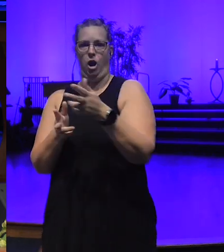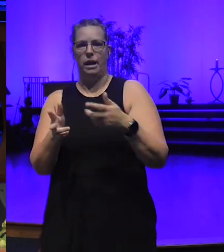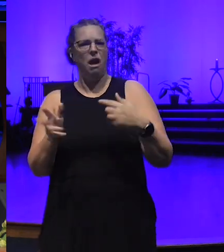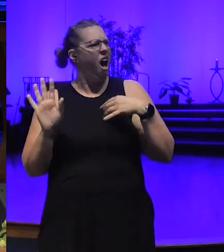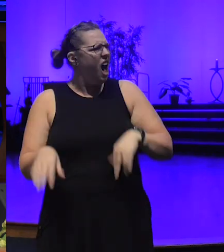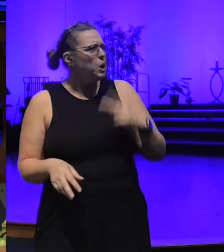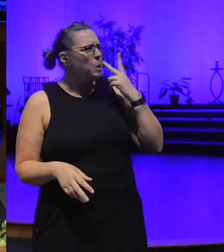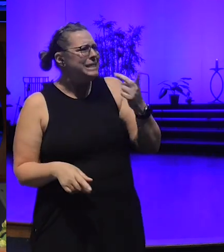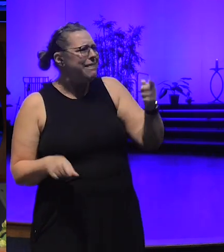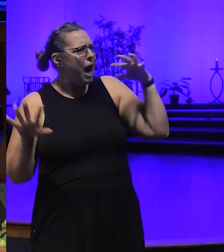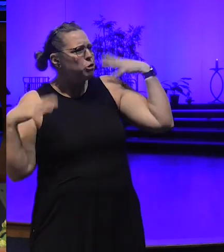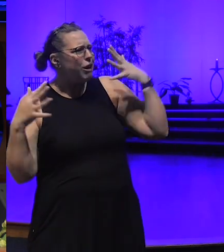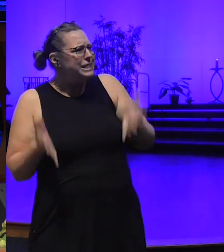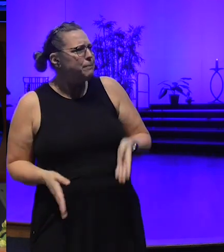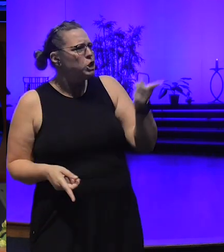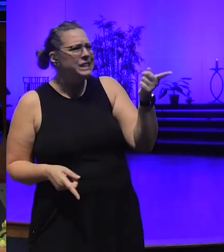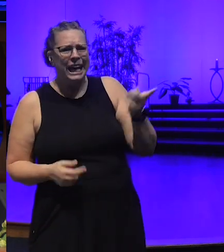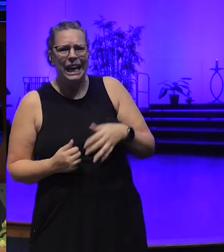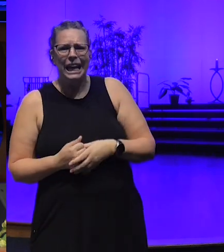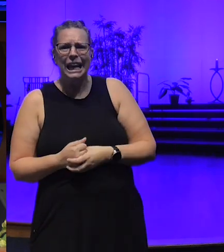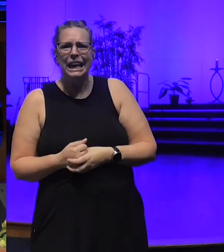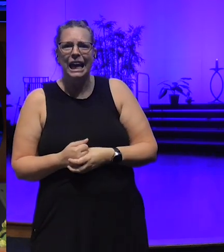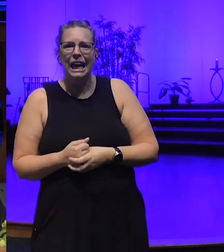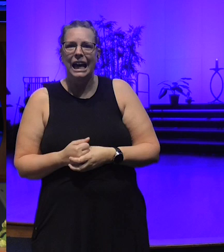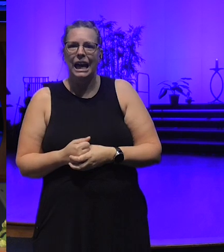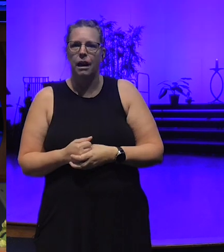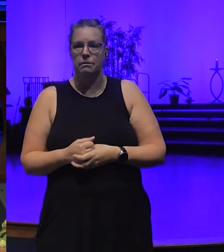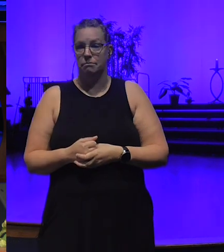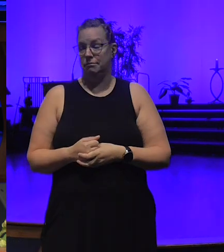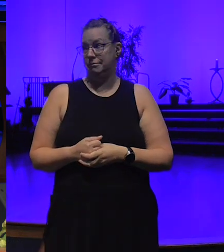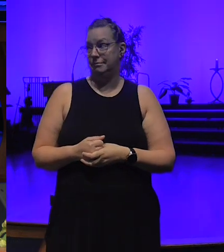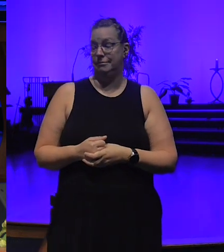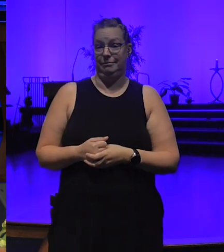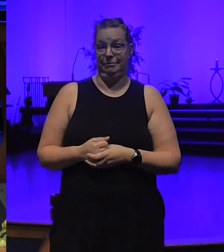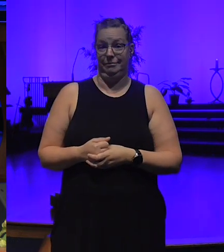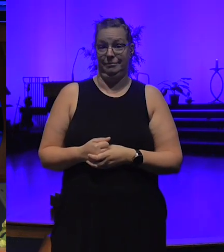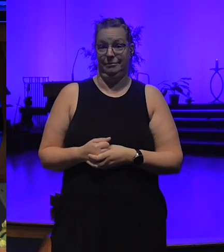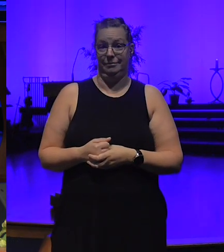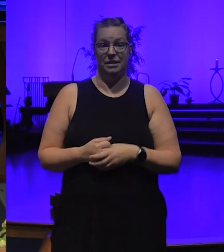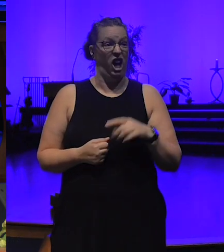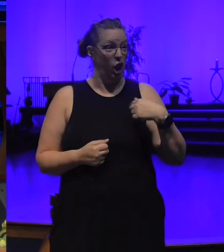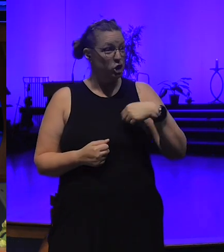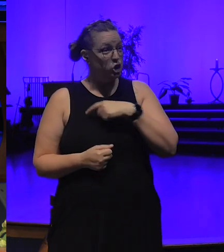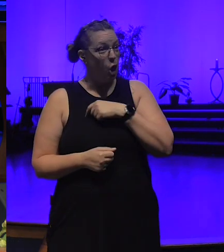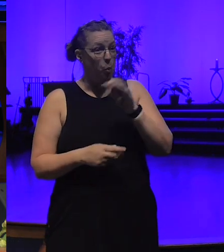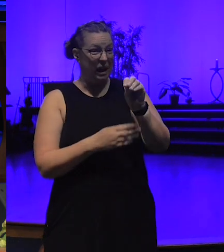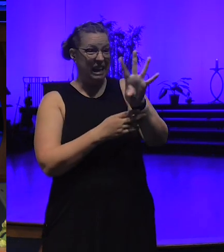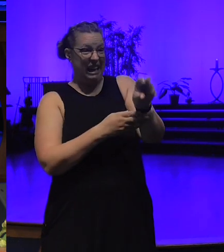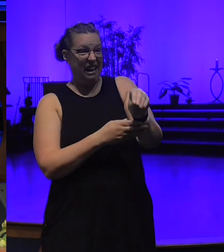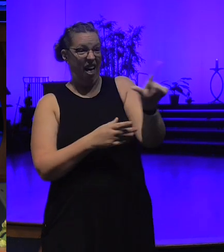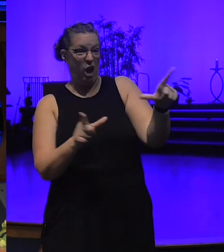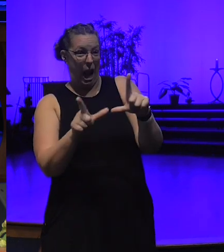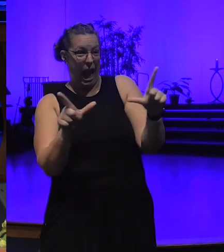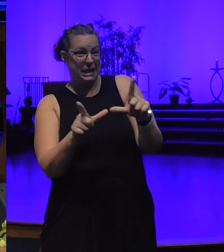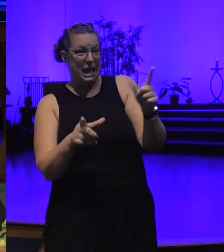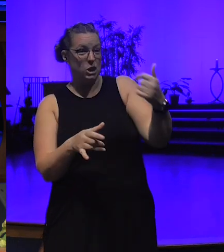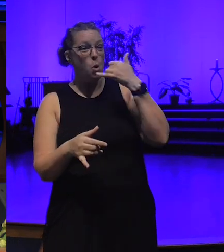that Maniac should we capture the license plate maybe we should call the police department this